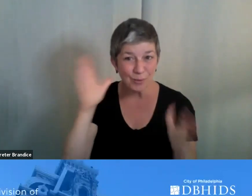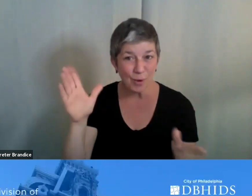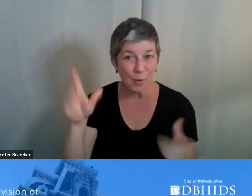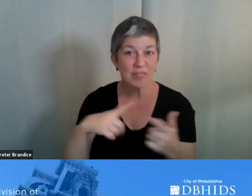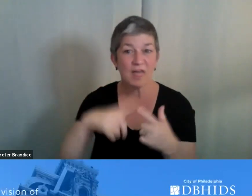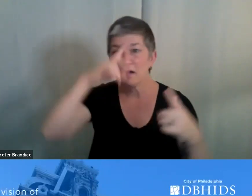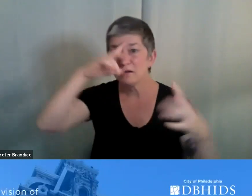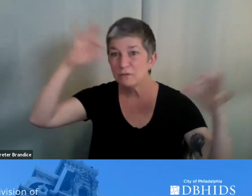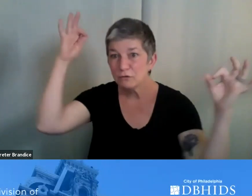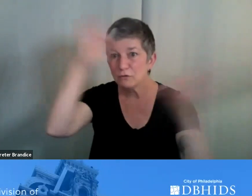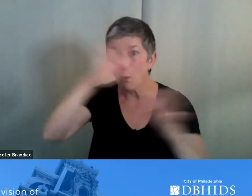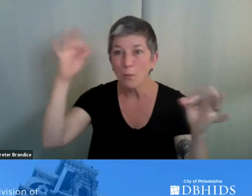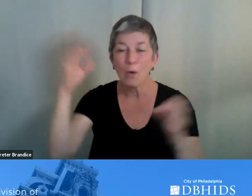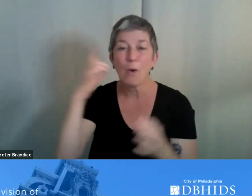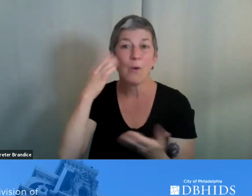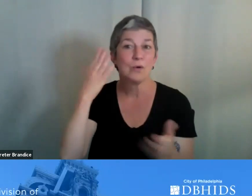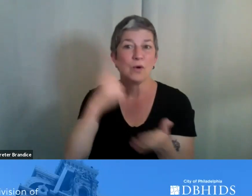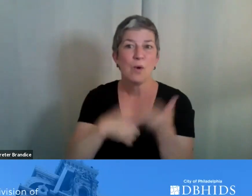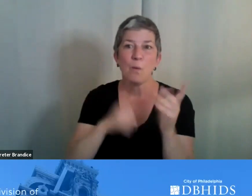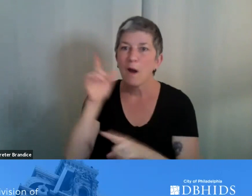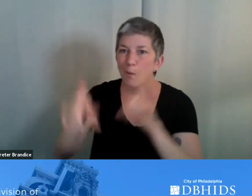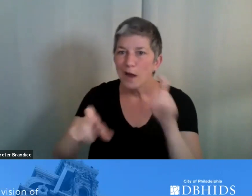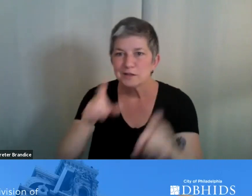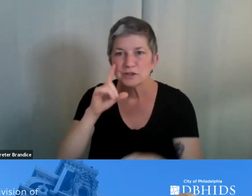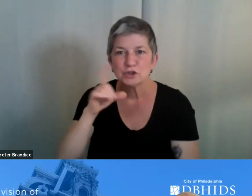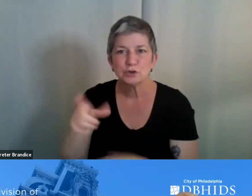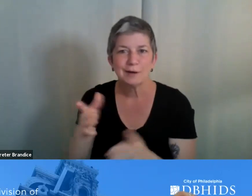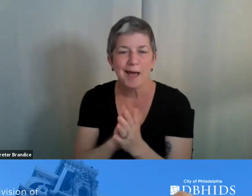don't know what questions to ask. You don't know the law.